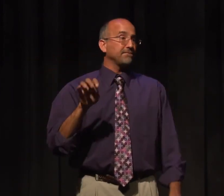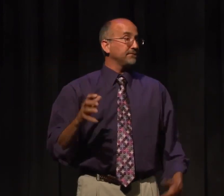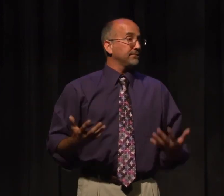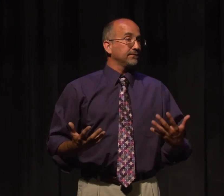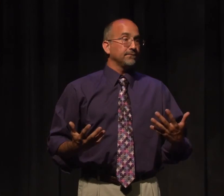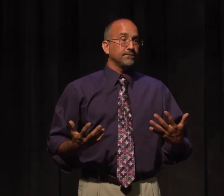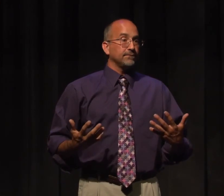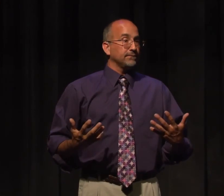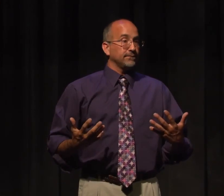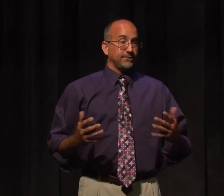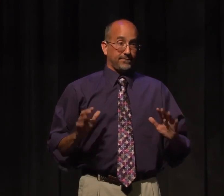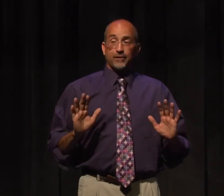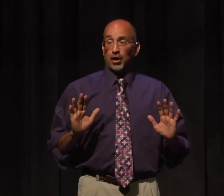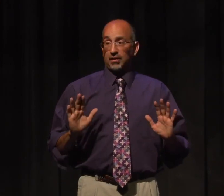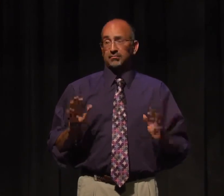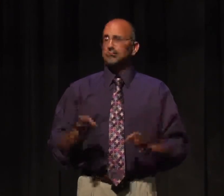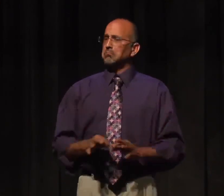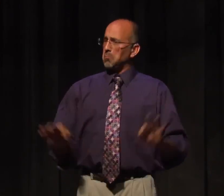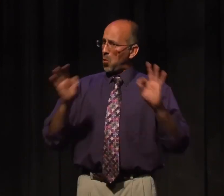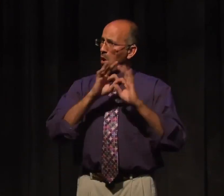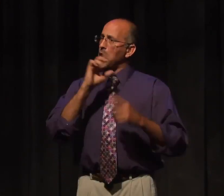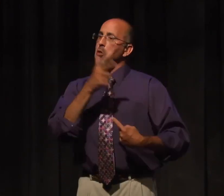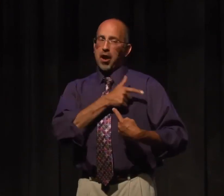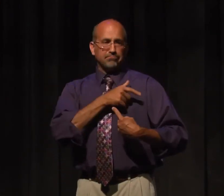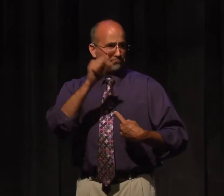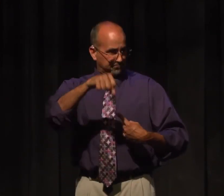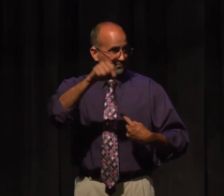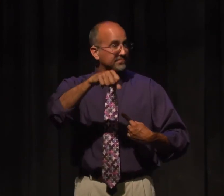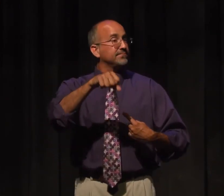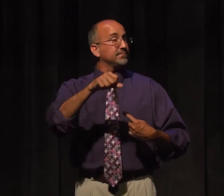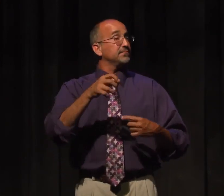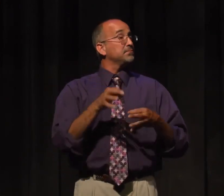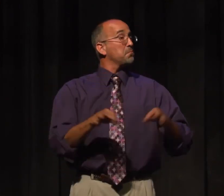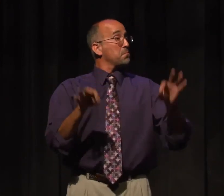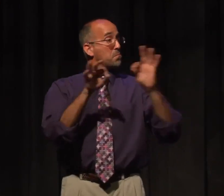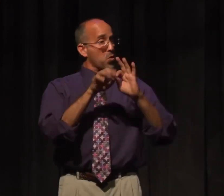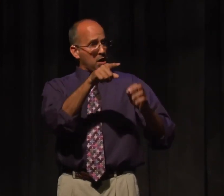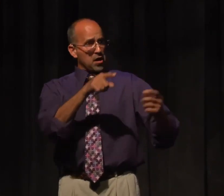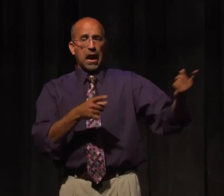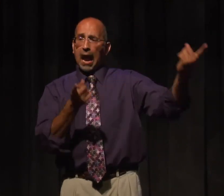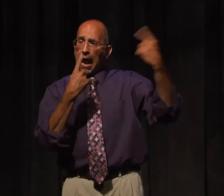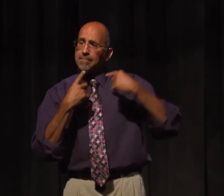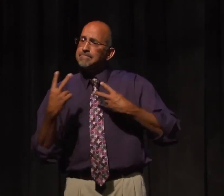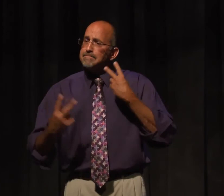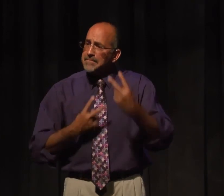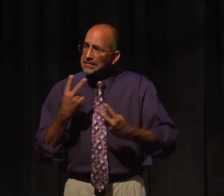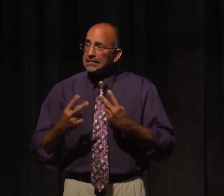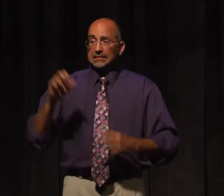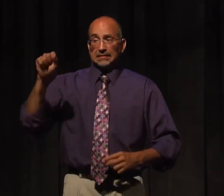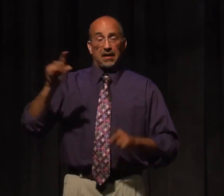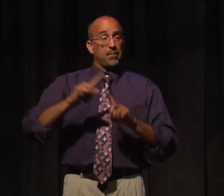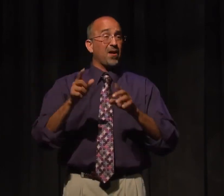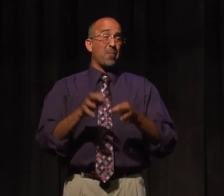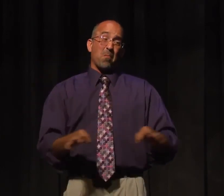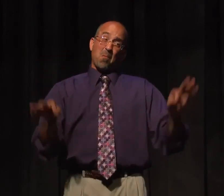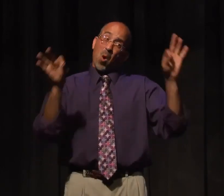We need to proceed in life. It's important to be loyal and important you come and visit.